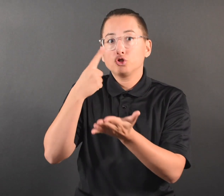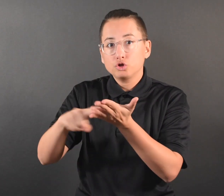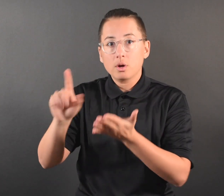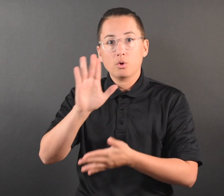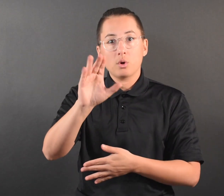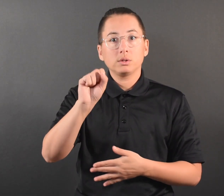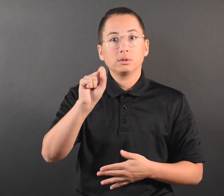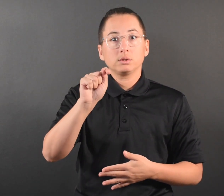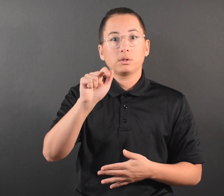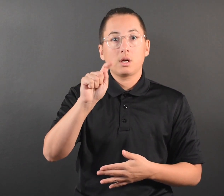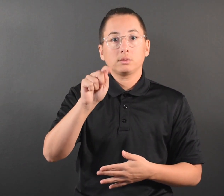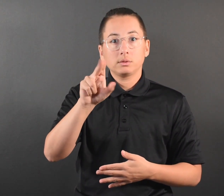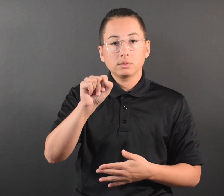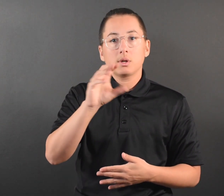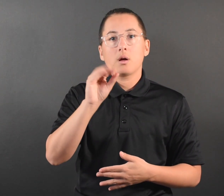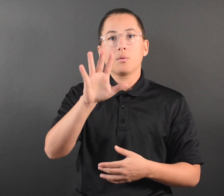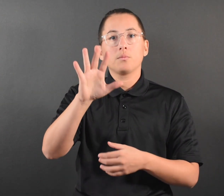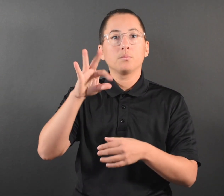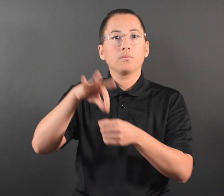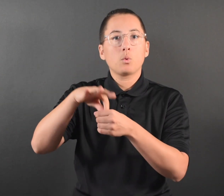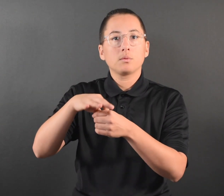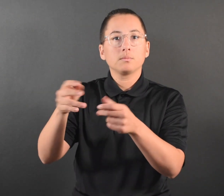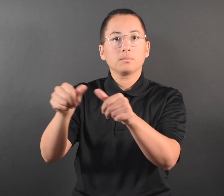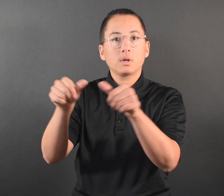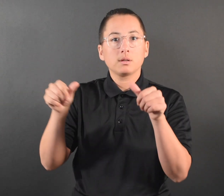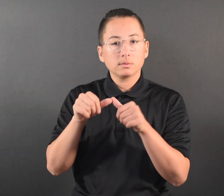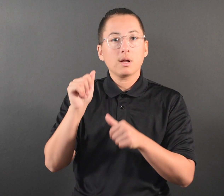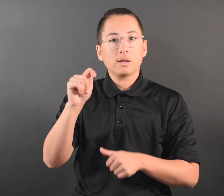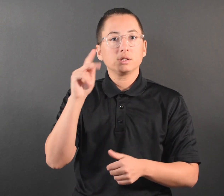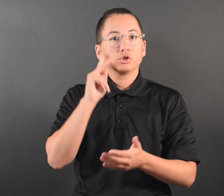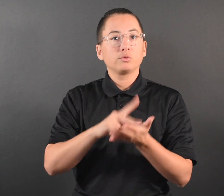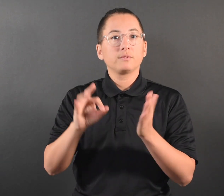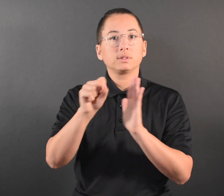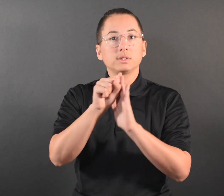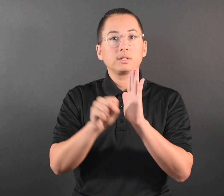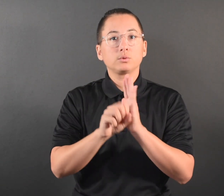check your registration status and polling place at the Secretary of State’s website.